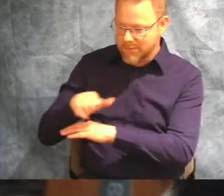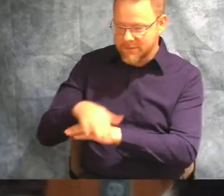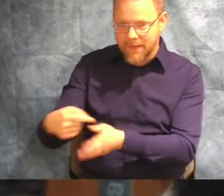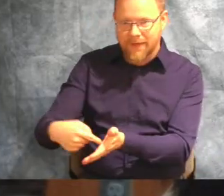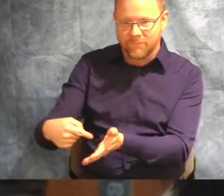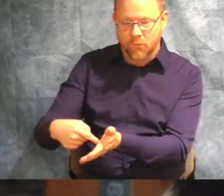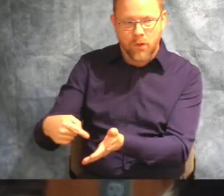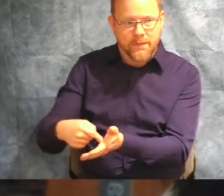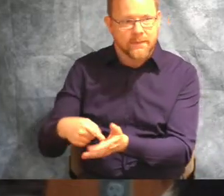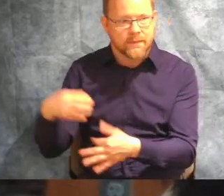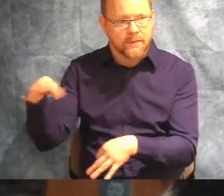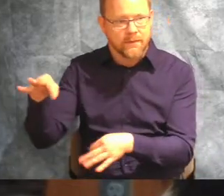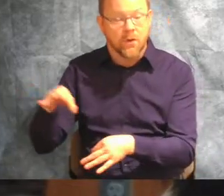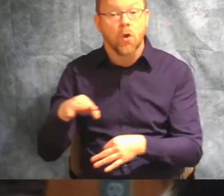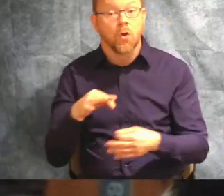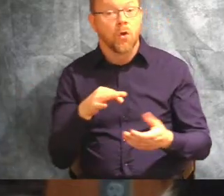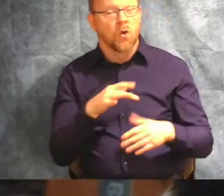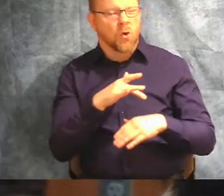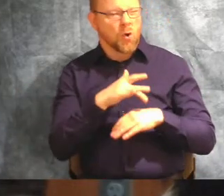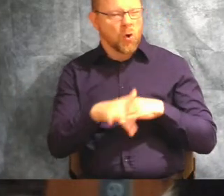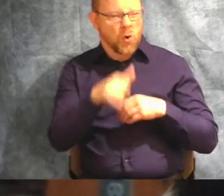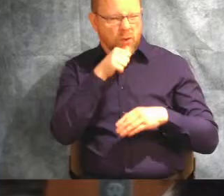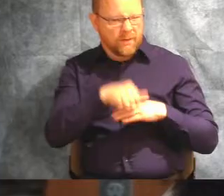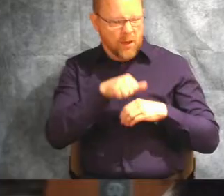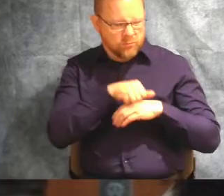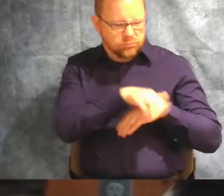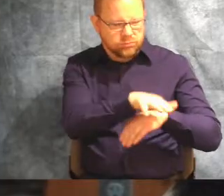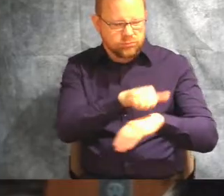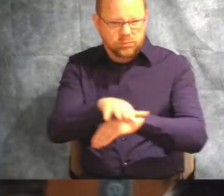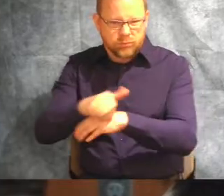out early warning letters earlier this year to the owners and of course have been in communication